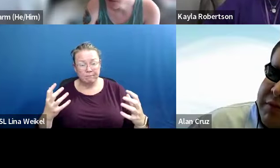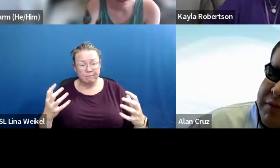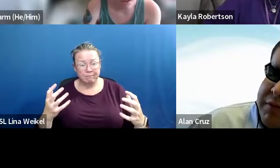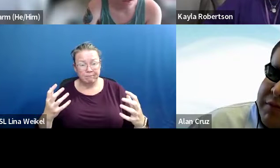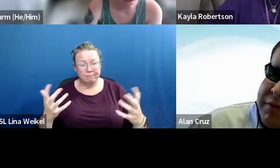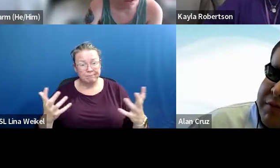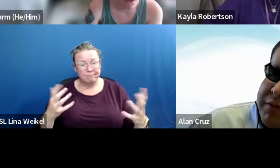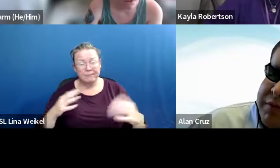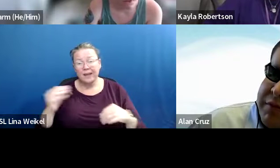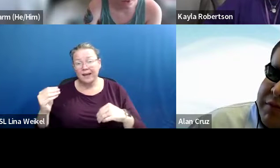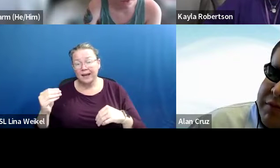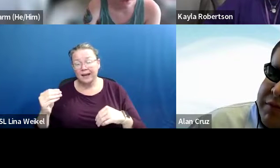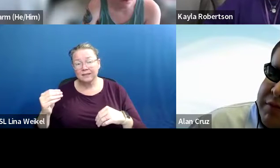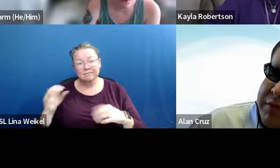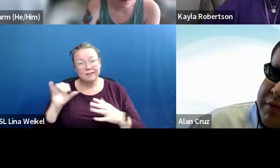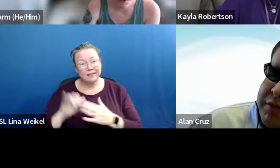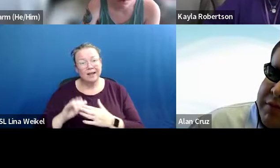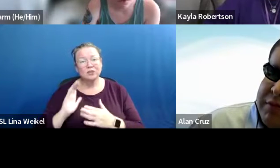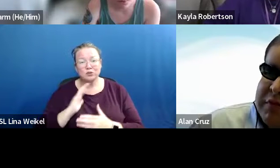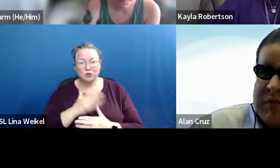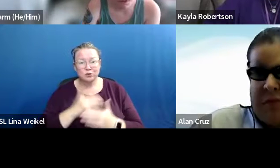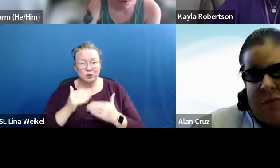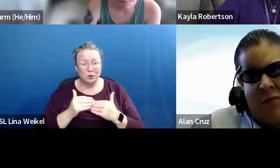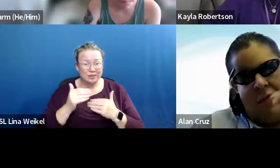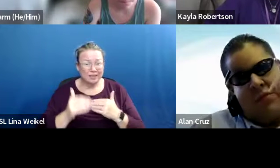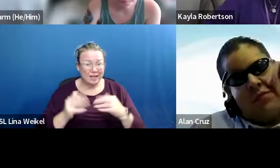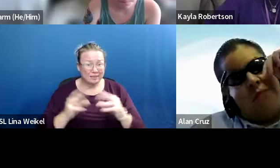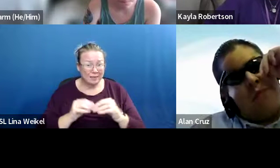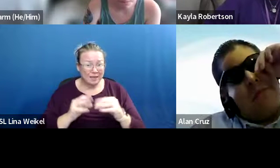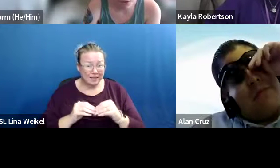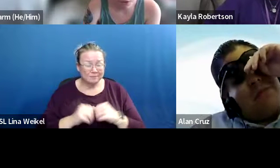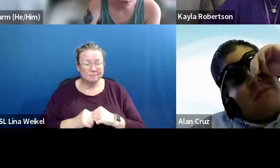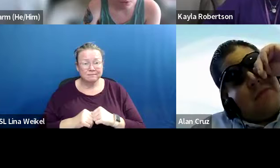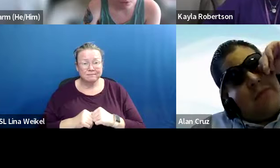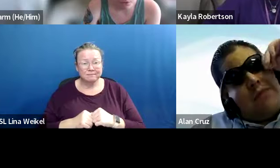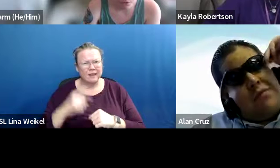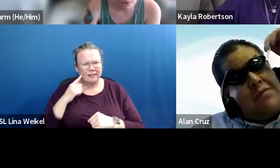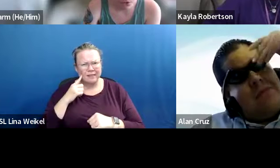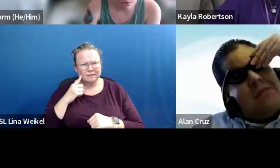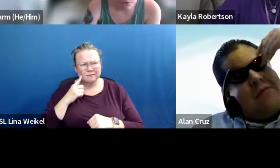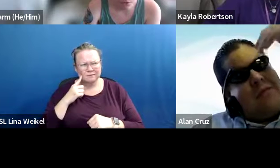Harm (He/Him): and that's gonna be our next meeting. Harm (He/Him): I think. Let me make sure.